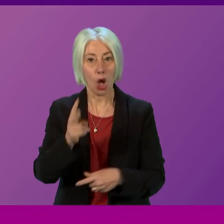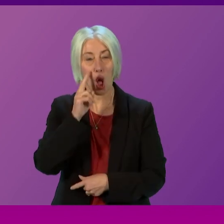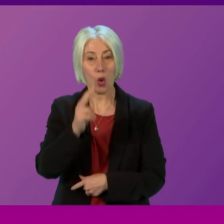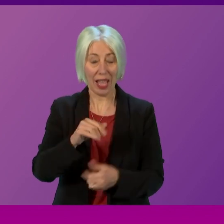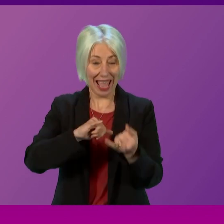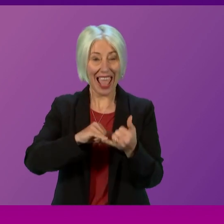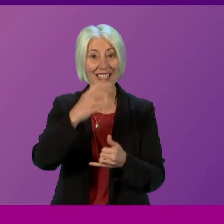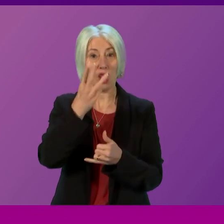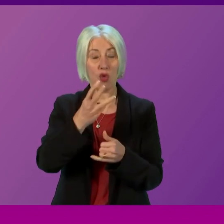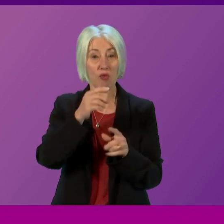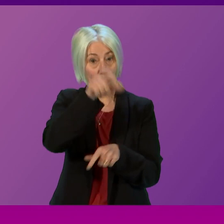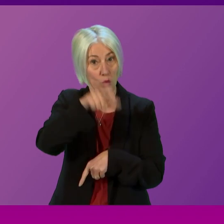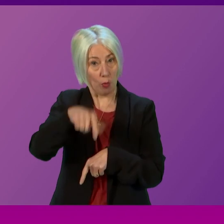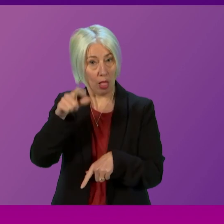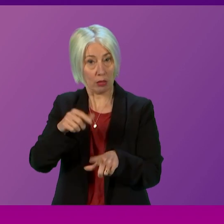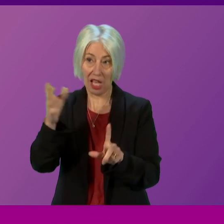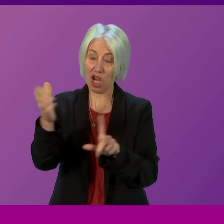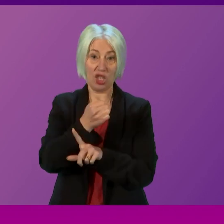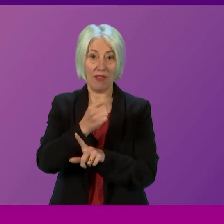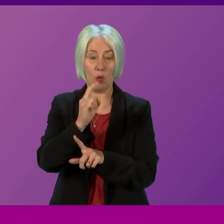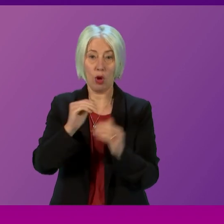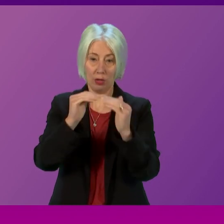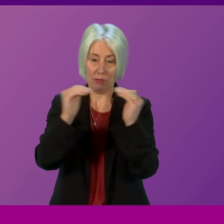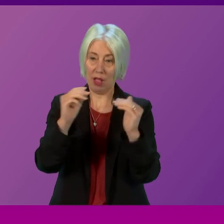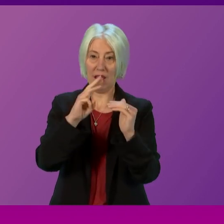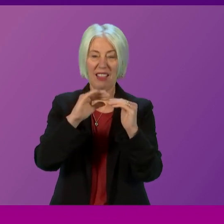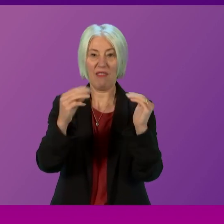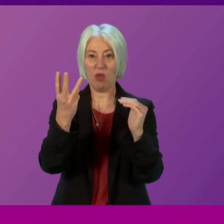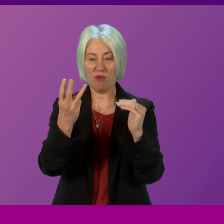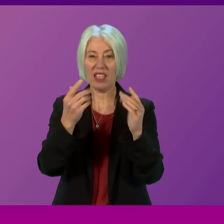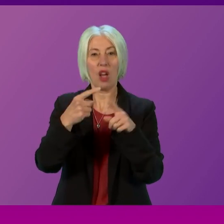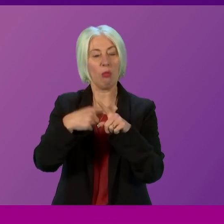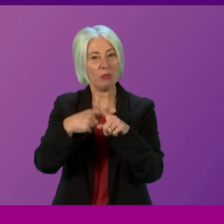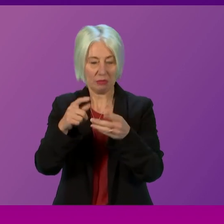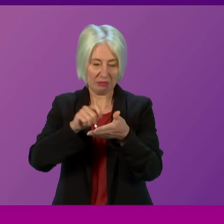pupils who are achieving third level or better in literacy. The attainment gap for that in